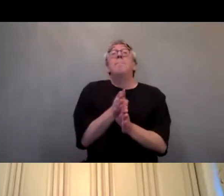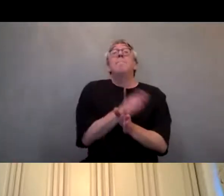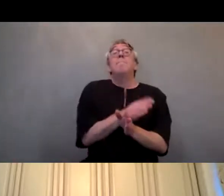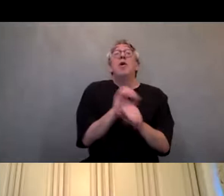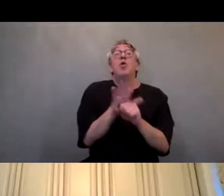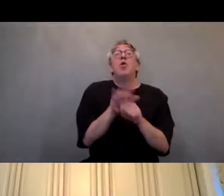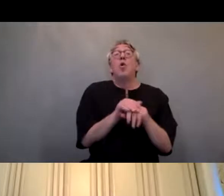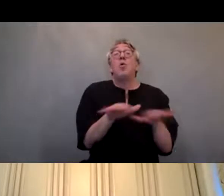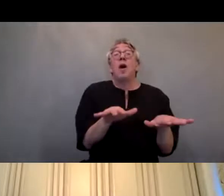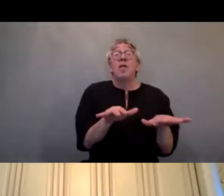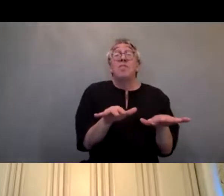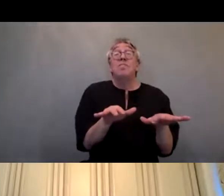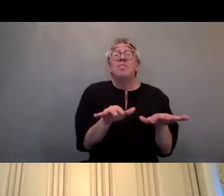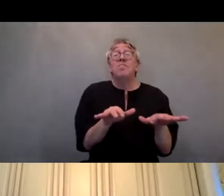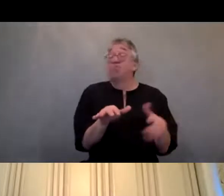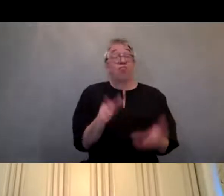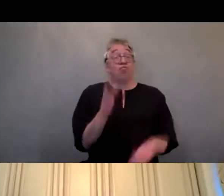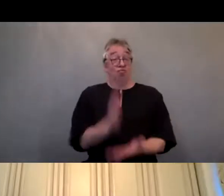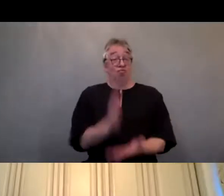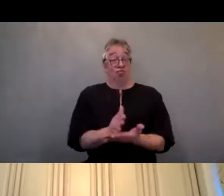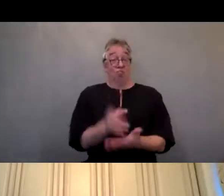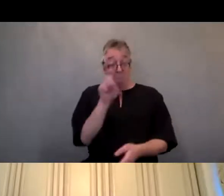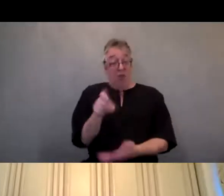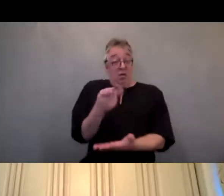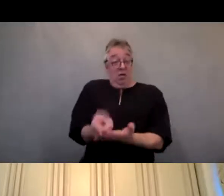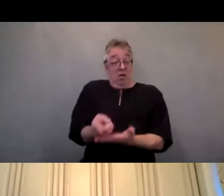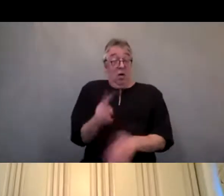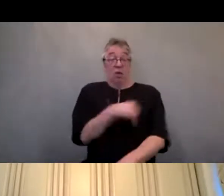. I can't say what is happening now but it was typically and is typically